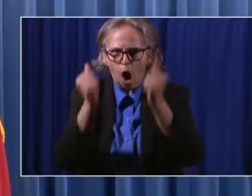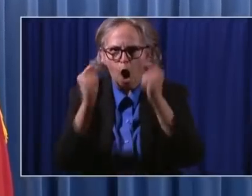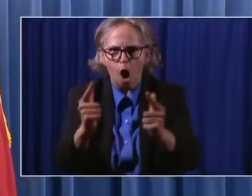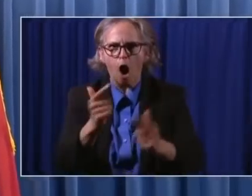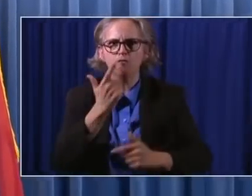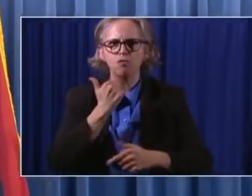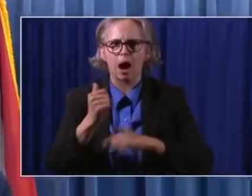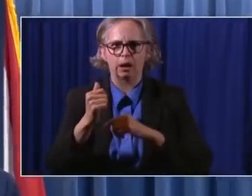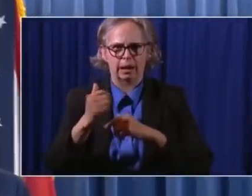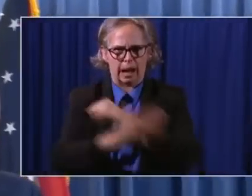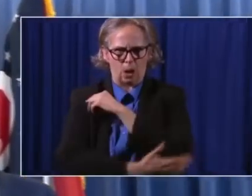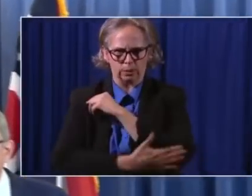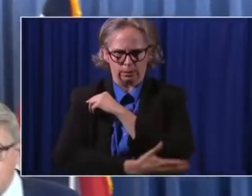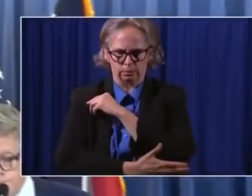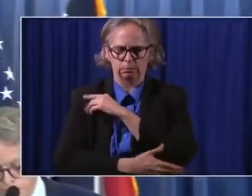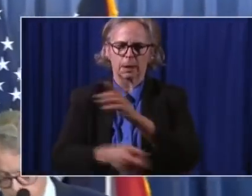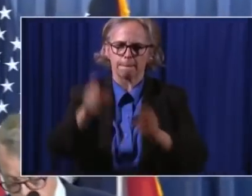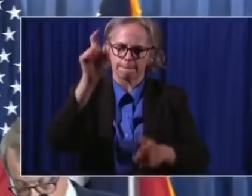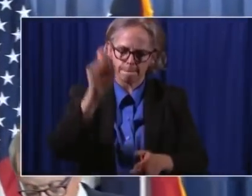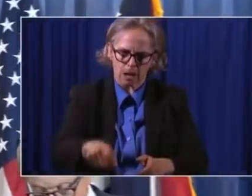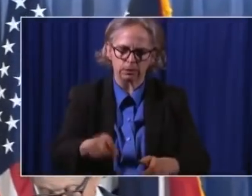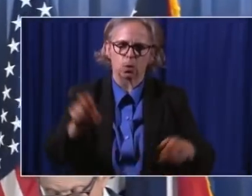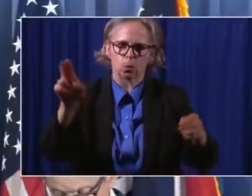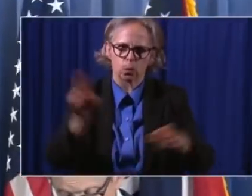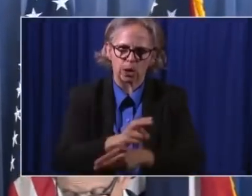THE ORDER WILL BE AT 6 PM